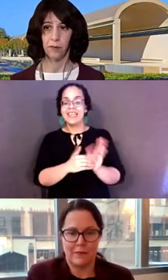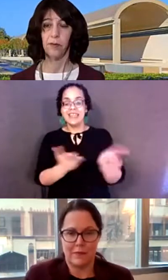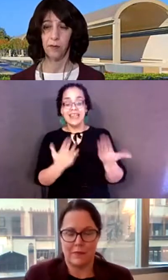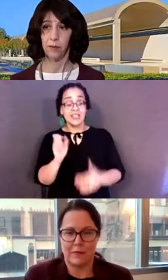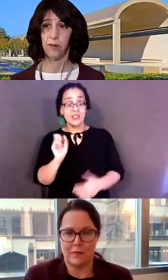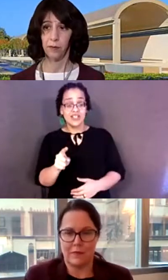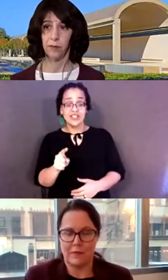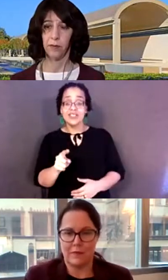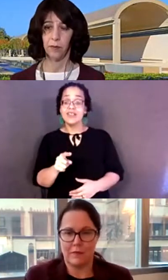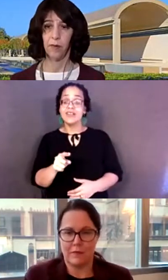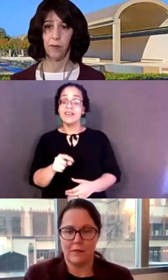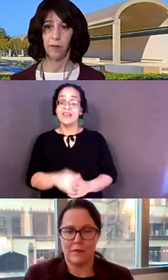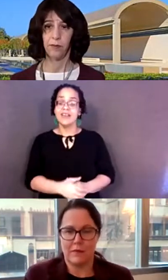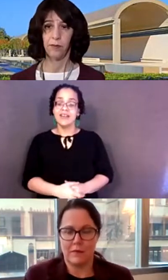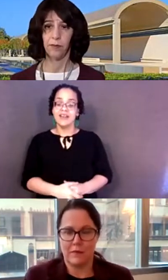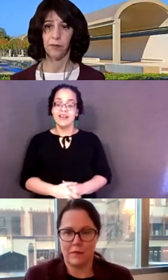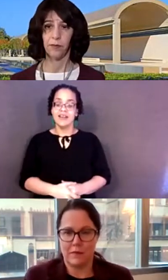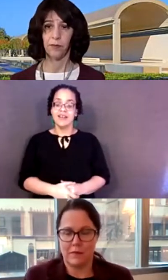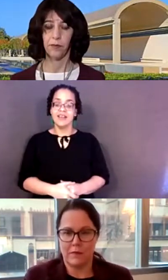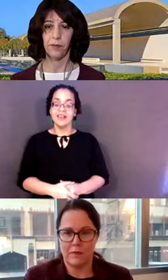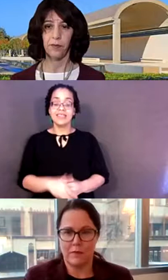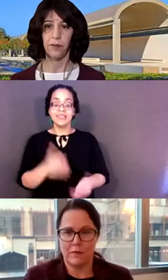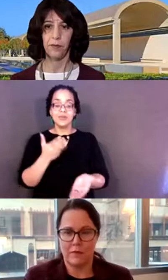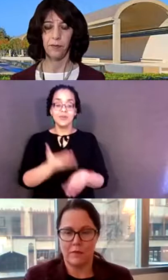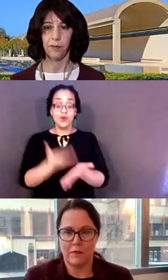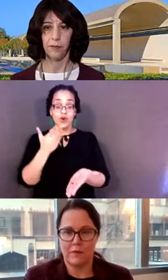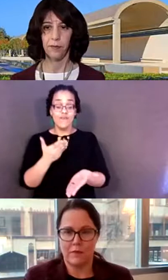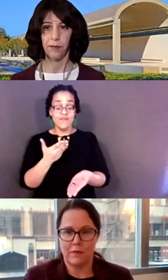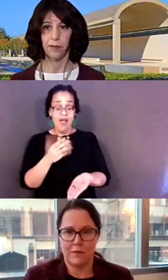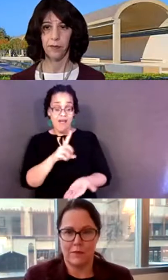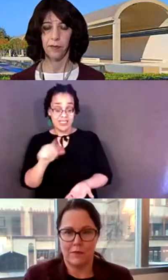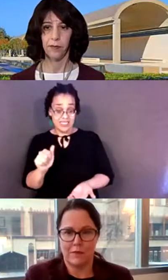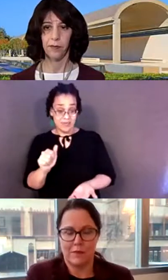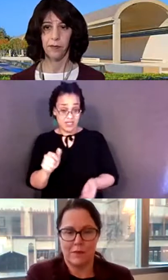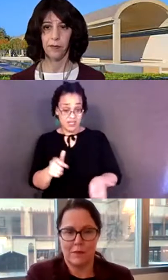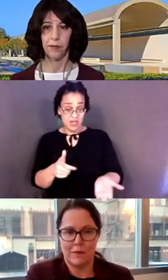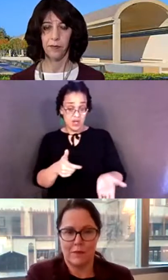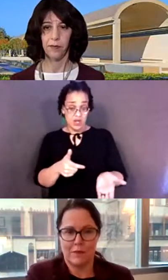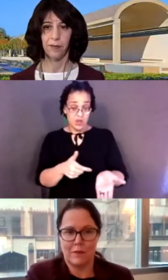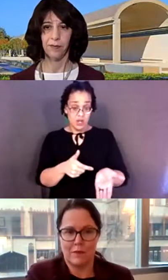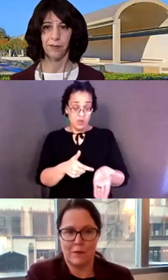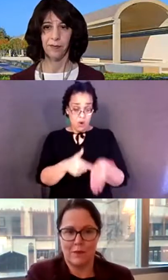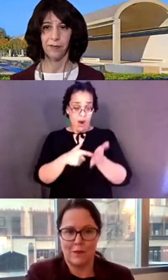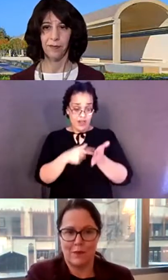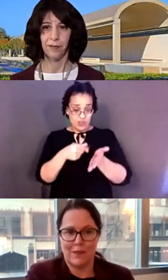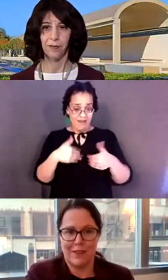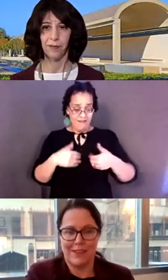it's: is proof of a disability required to